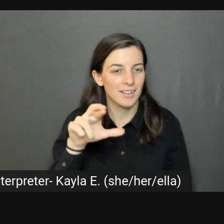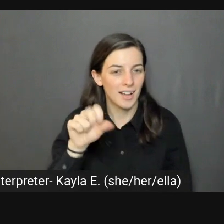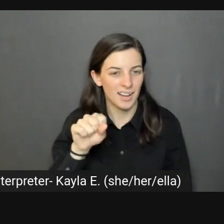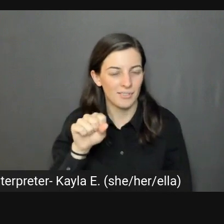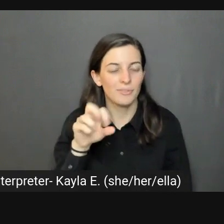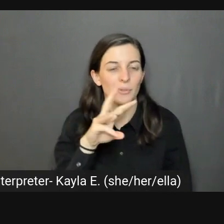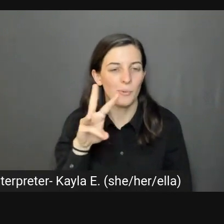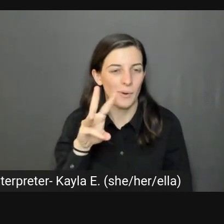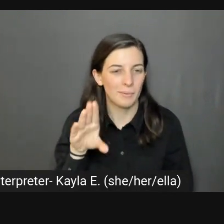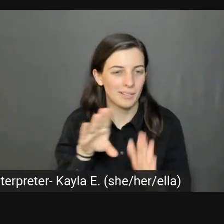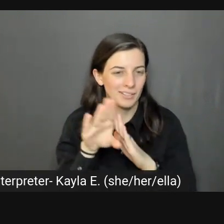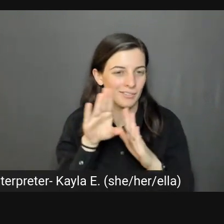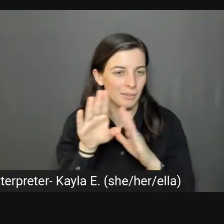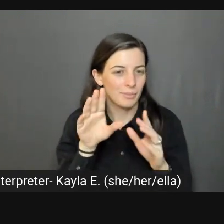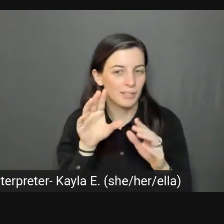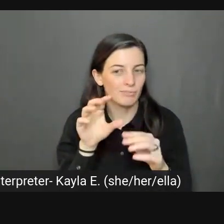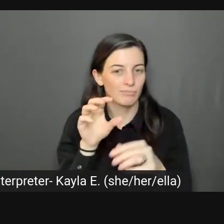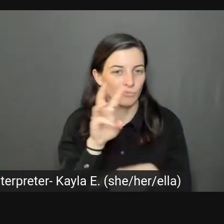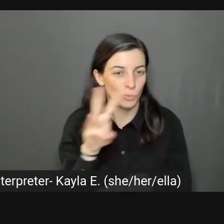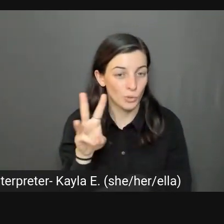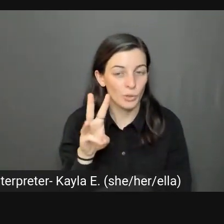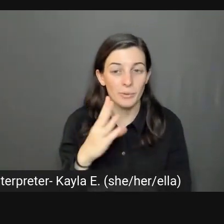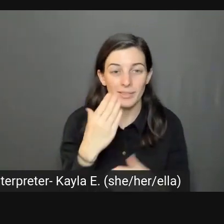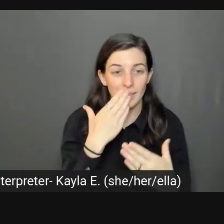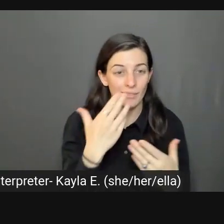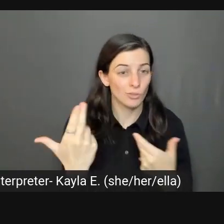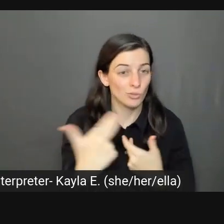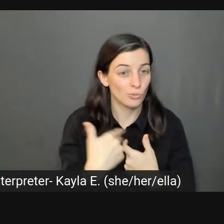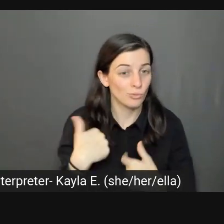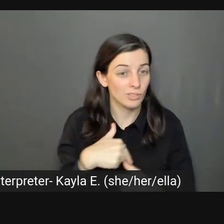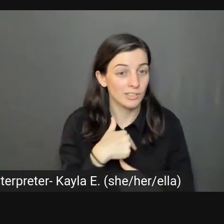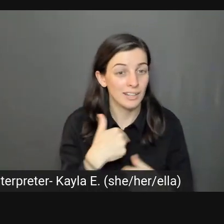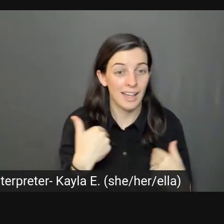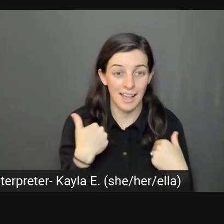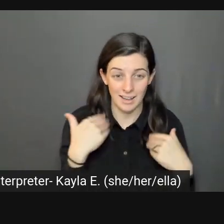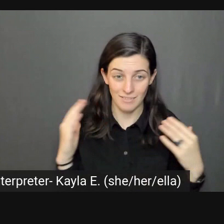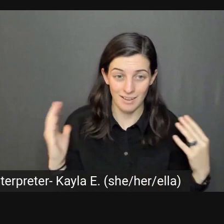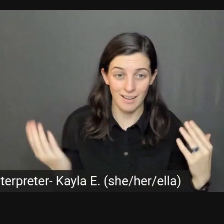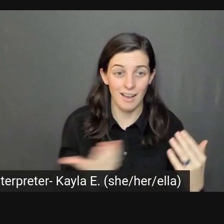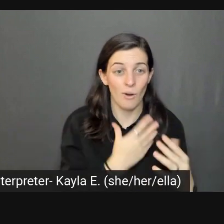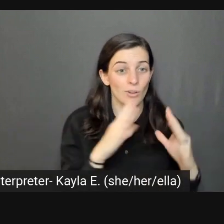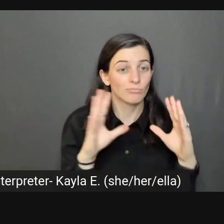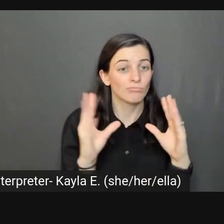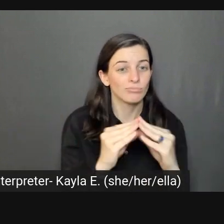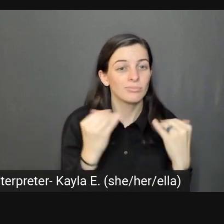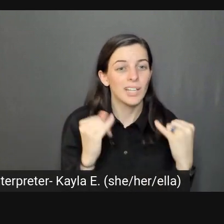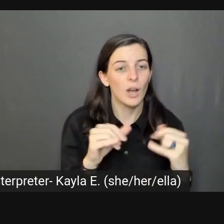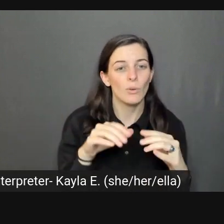Thank you for joining us. We have our session now Inclusive Coding and Design